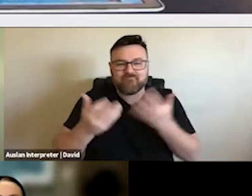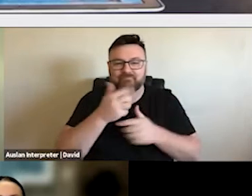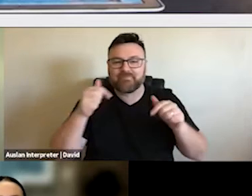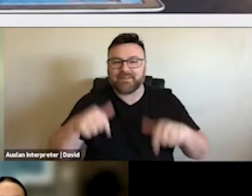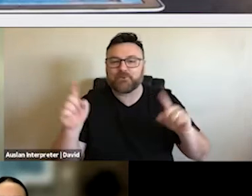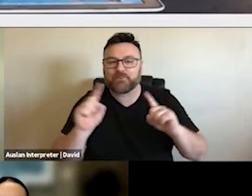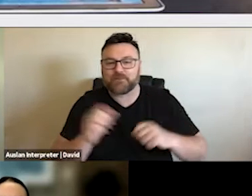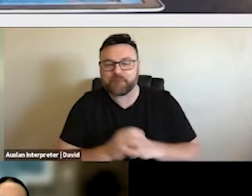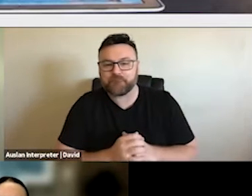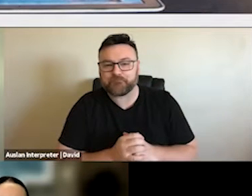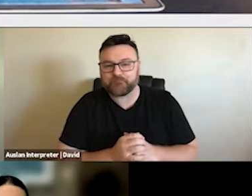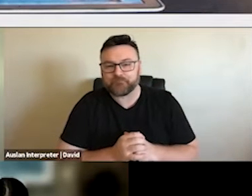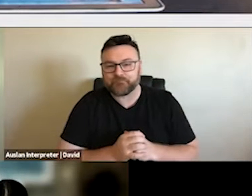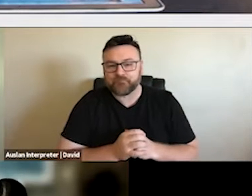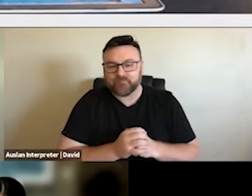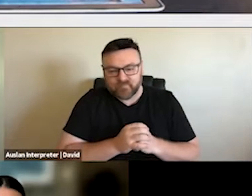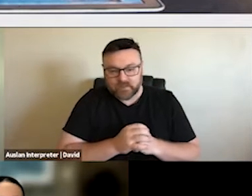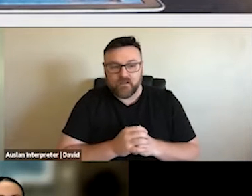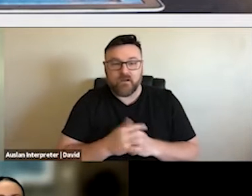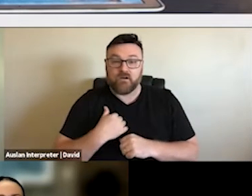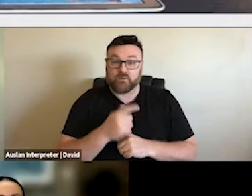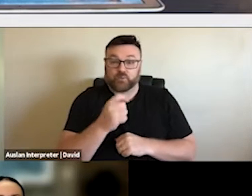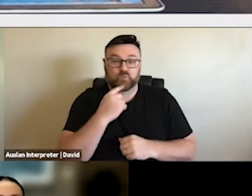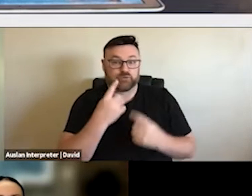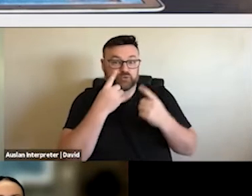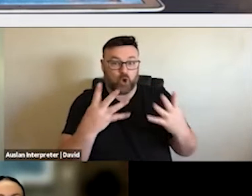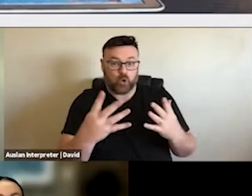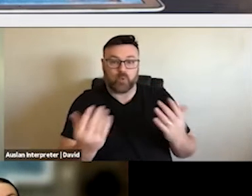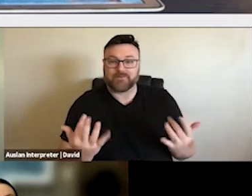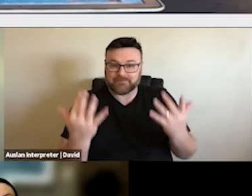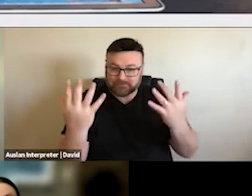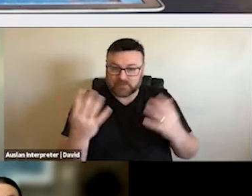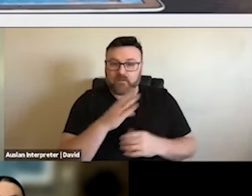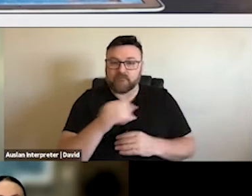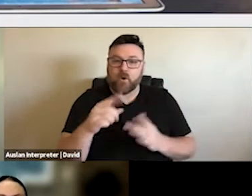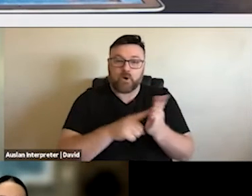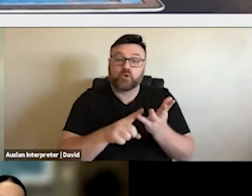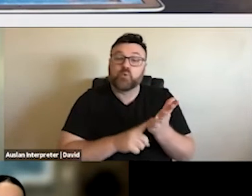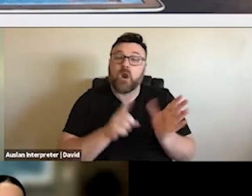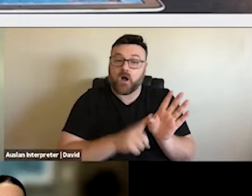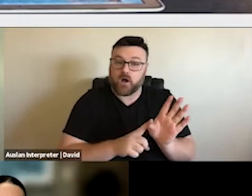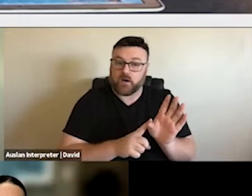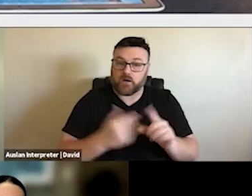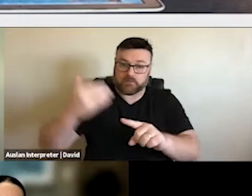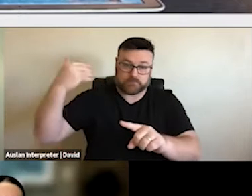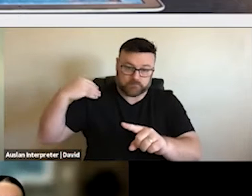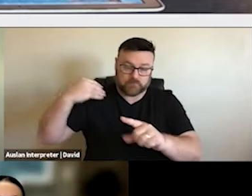I am about to share some stats that are from the July round of the audience outlook monitor.